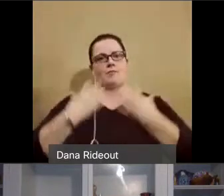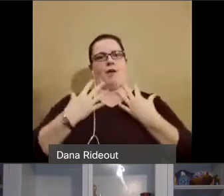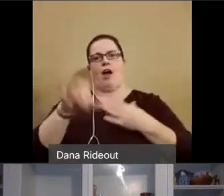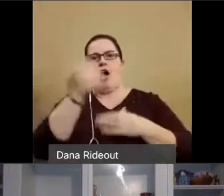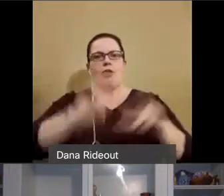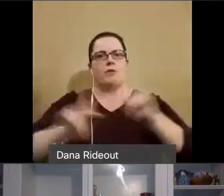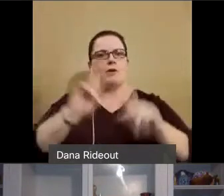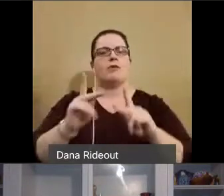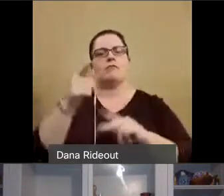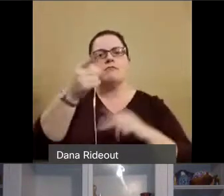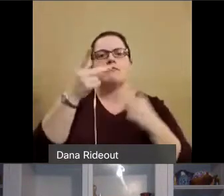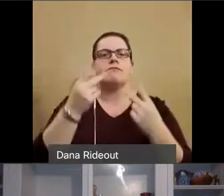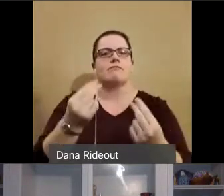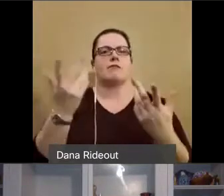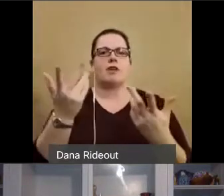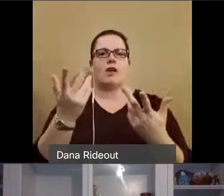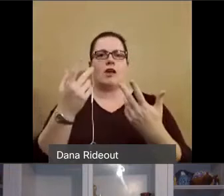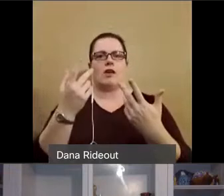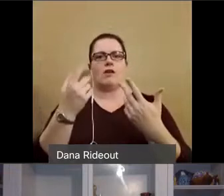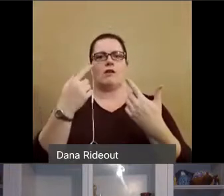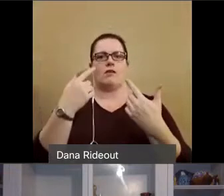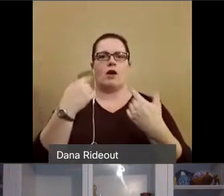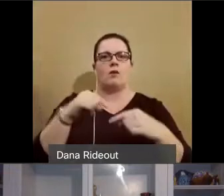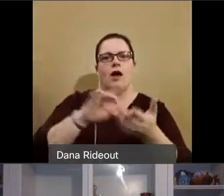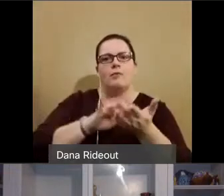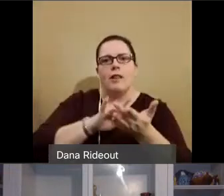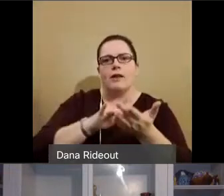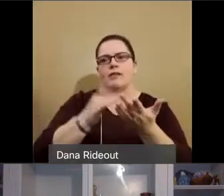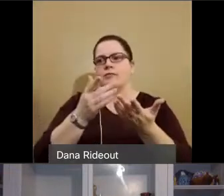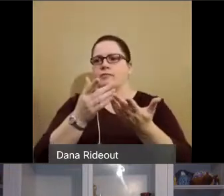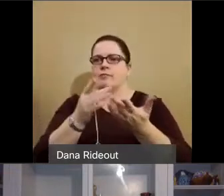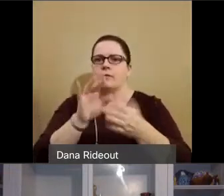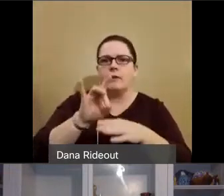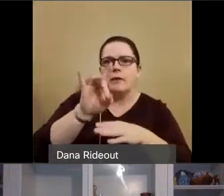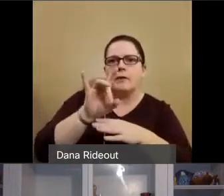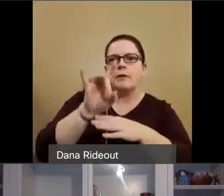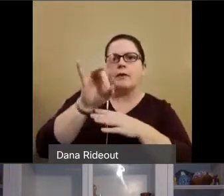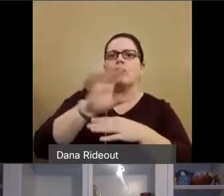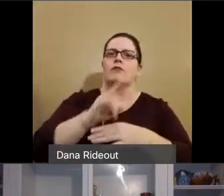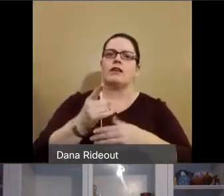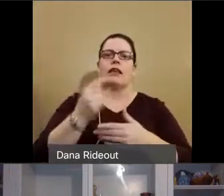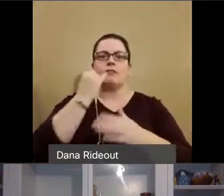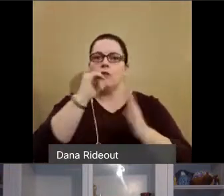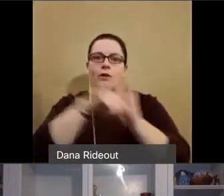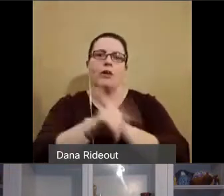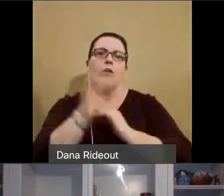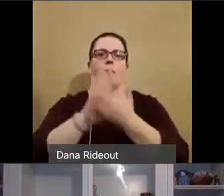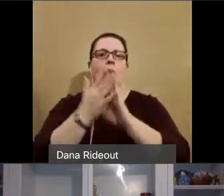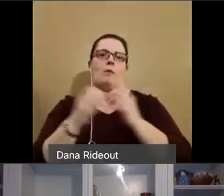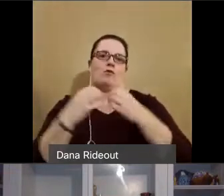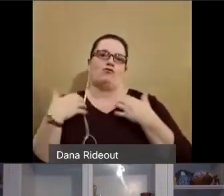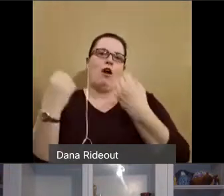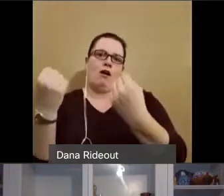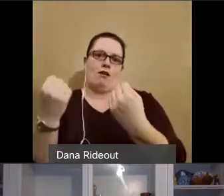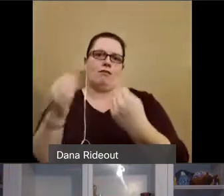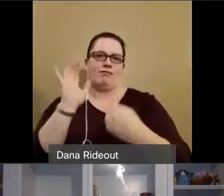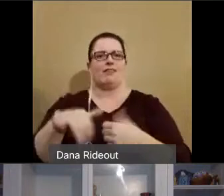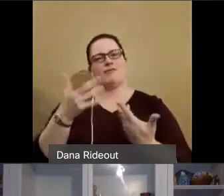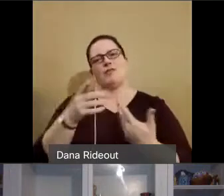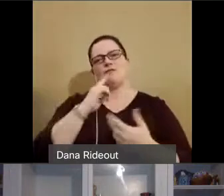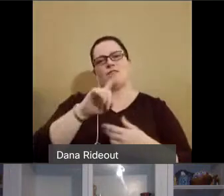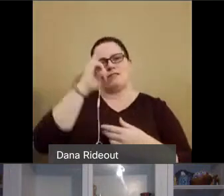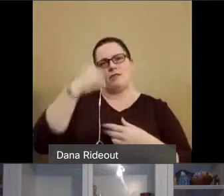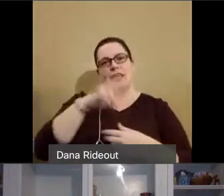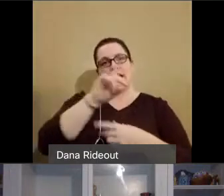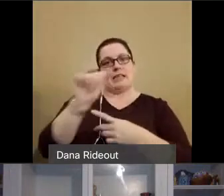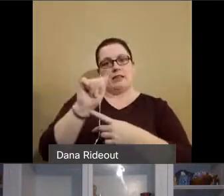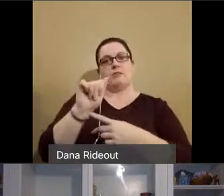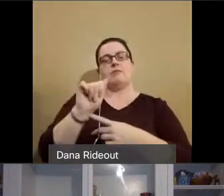Um, what you're giving a few lemons, right? This, this idea that what doesn't sort of kill you will make you stronger disability. Scholars for me, had been really helpful in thinking about how.